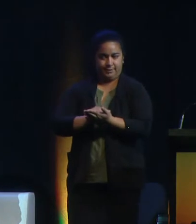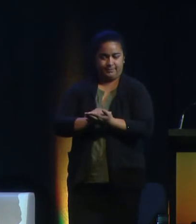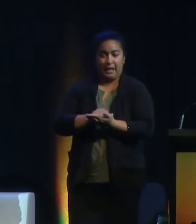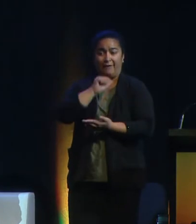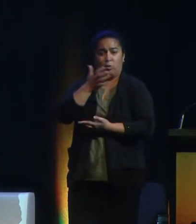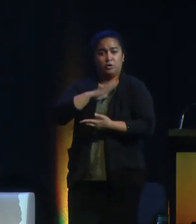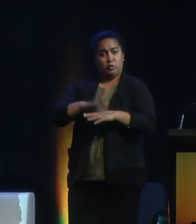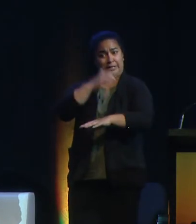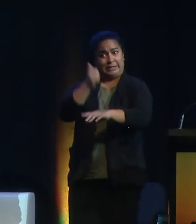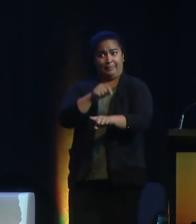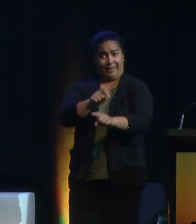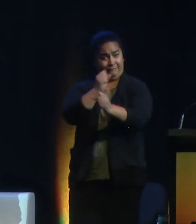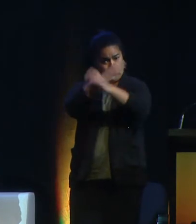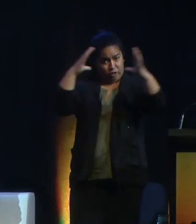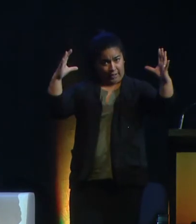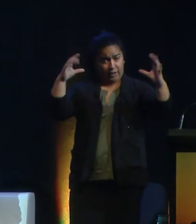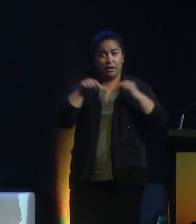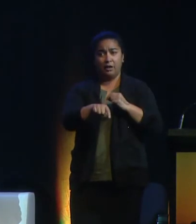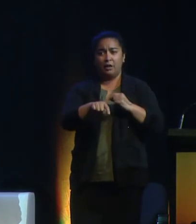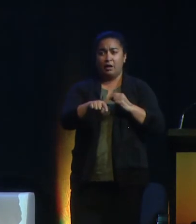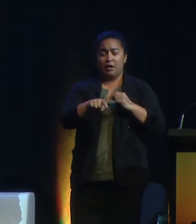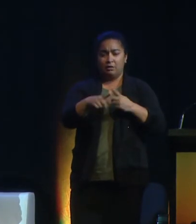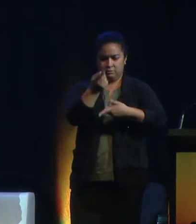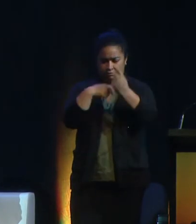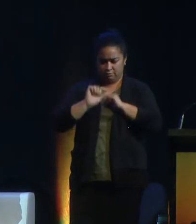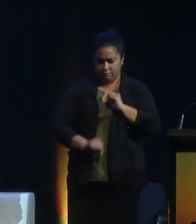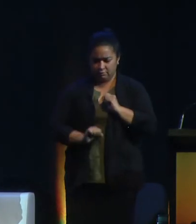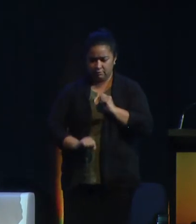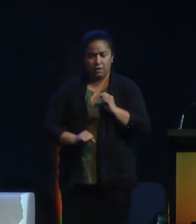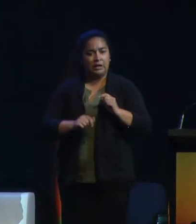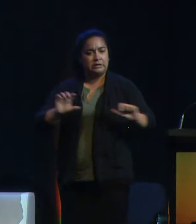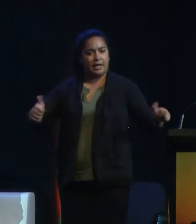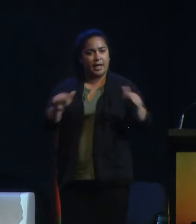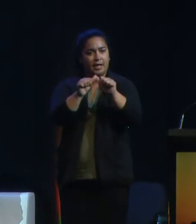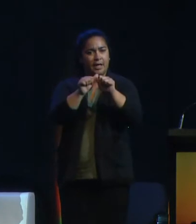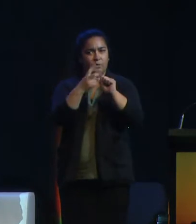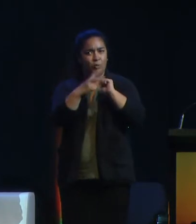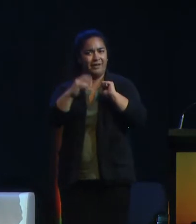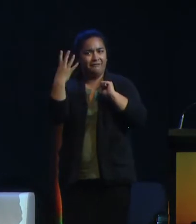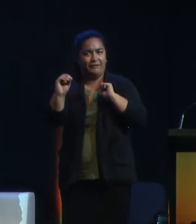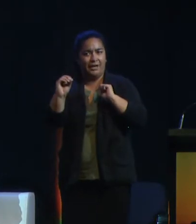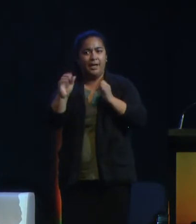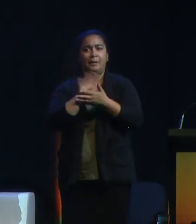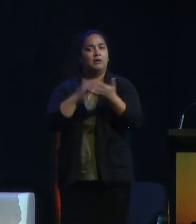a reality here in Taranaki in 2050, that means we need to start transforming our education